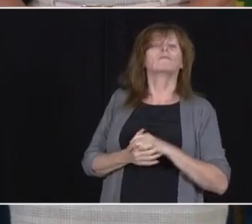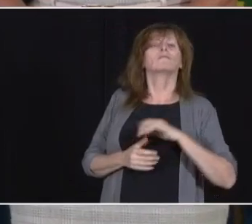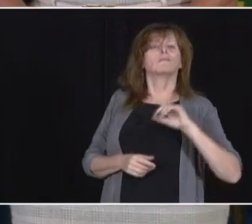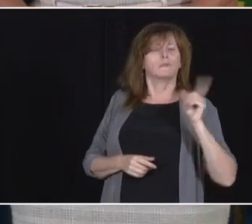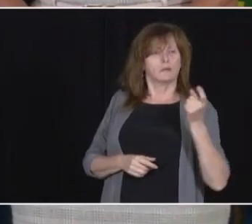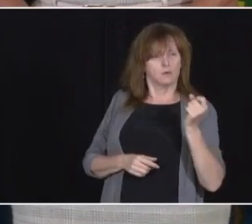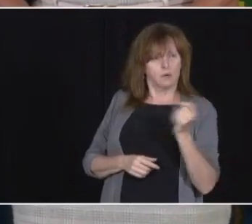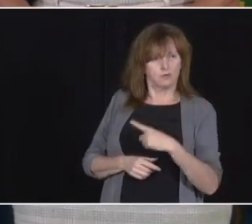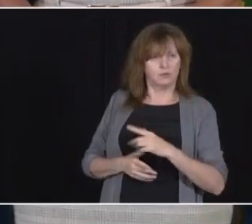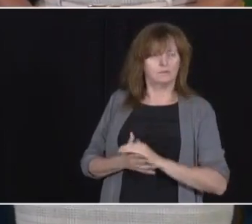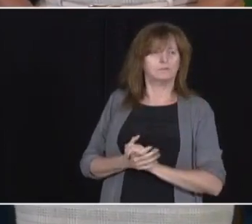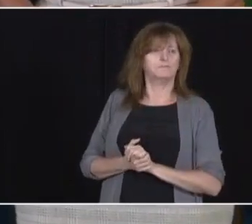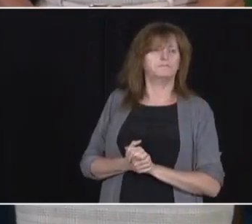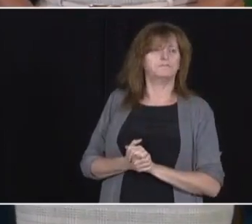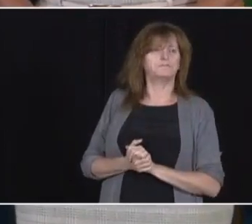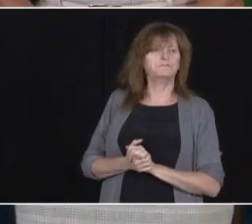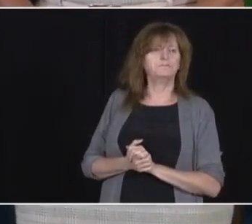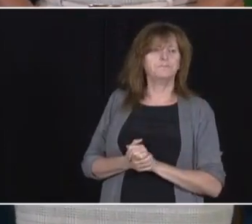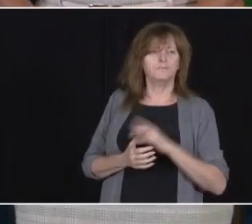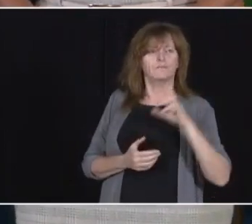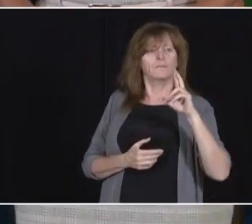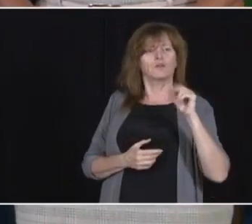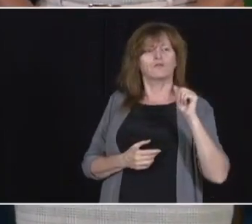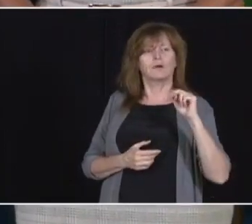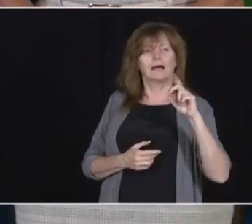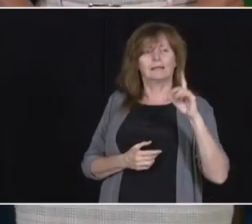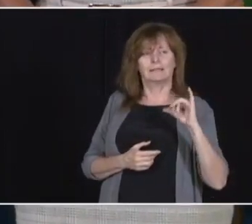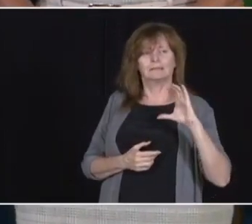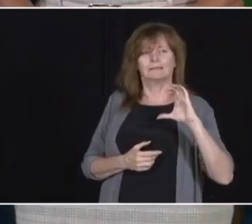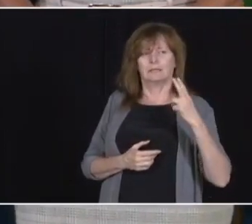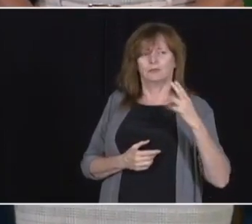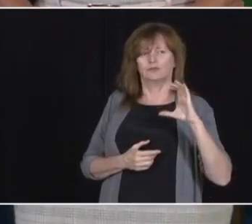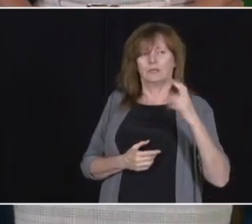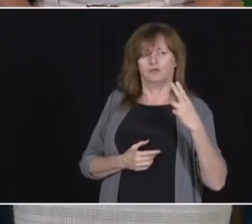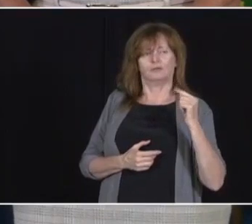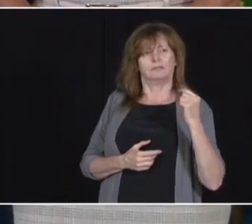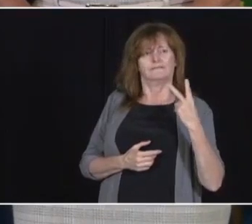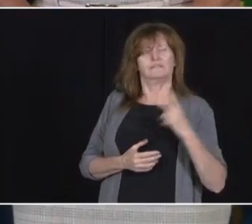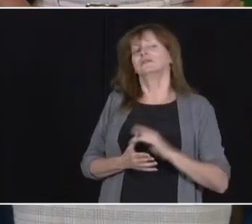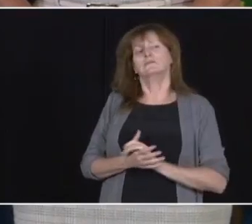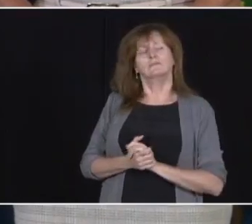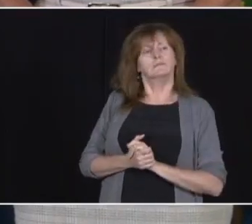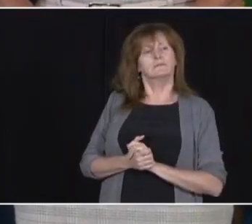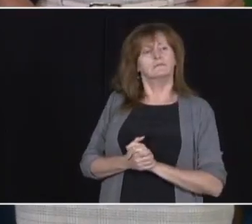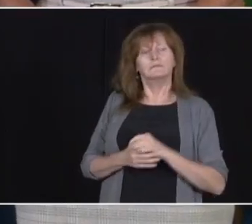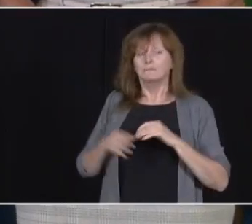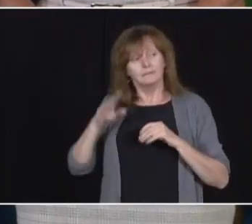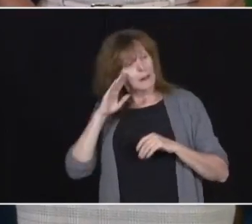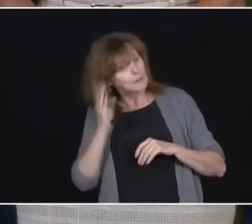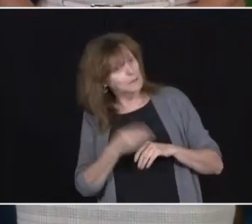Next question. Next question comes from Randy from CHC HDV. Please go ahead.